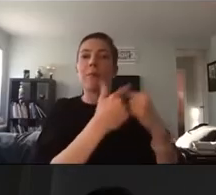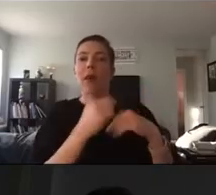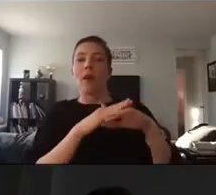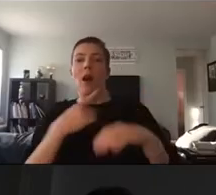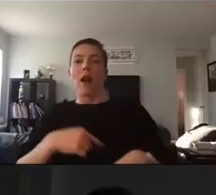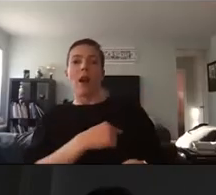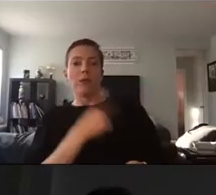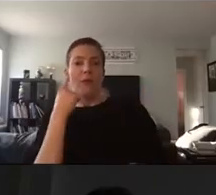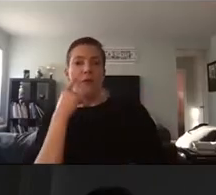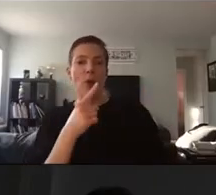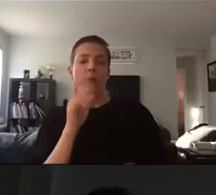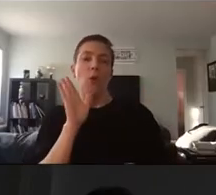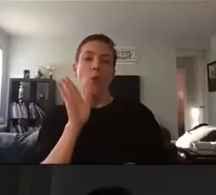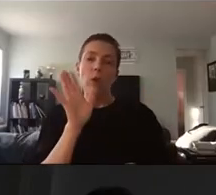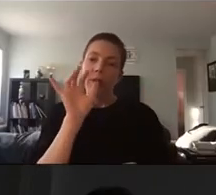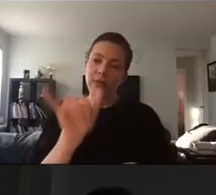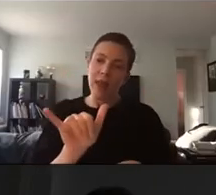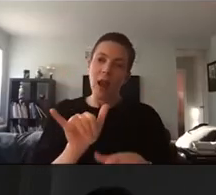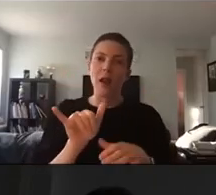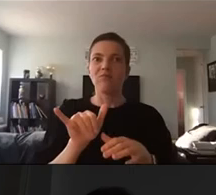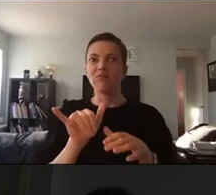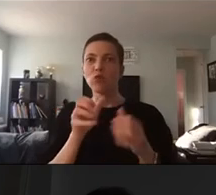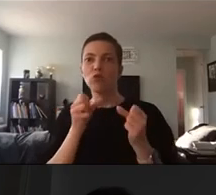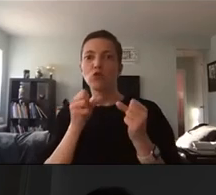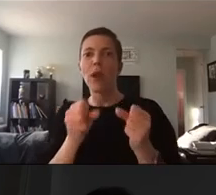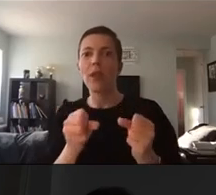that other communities can depend on us. Hmm.